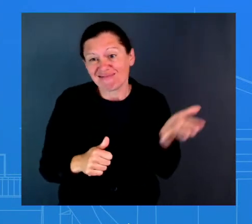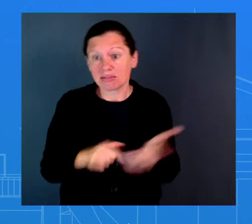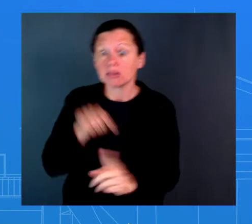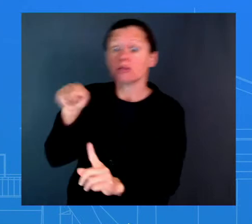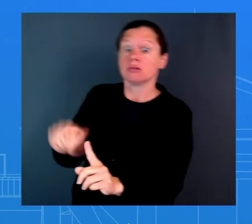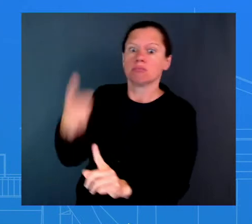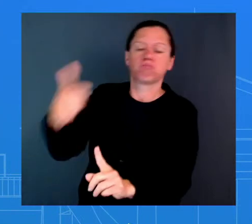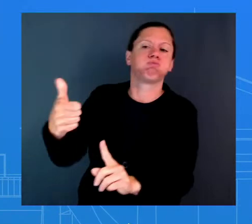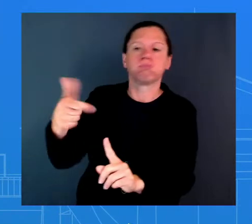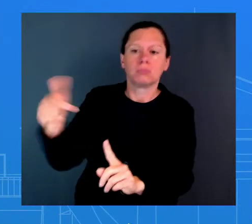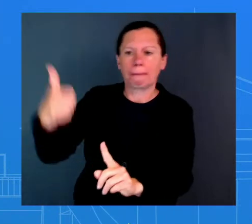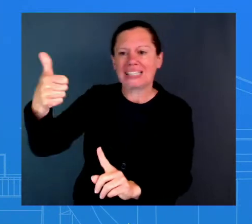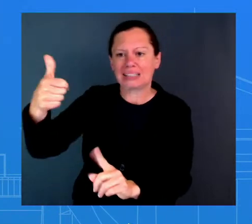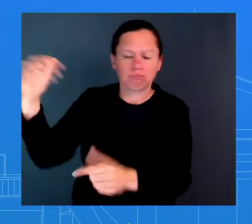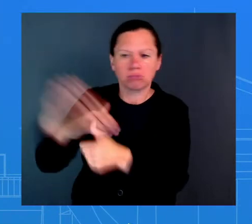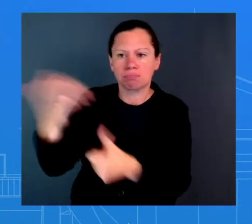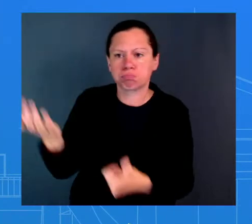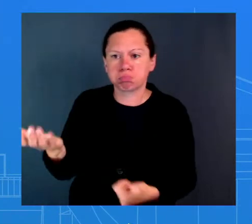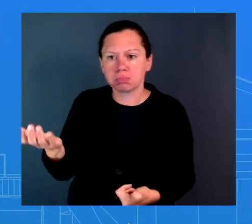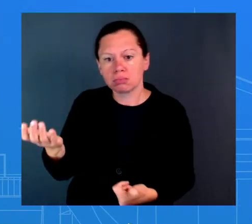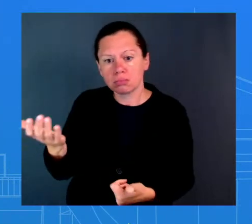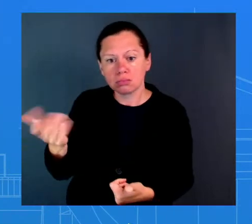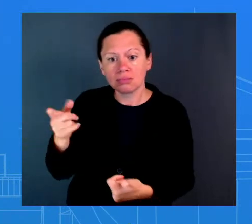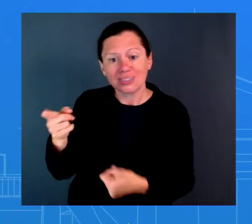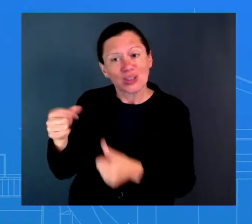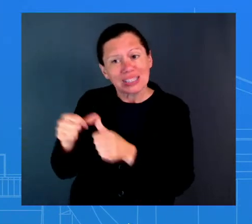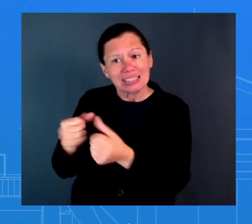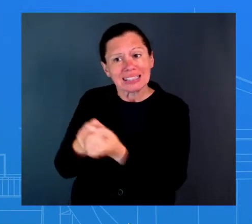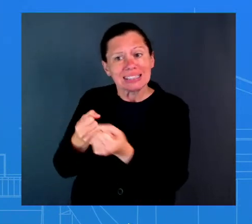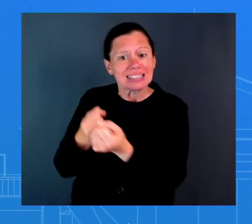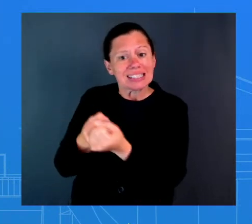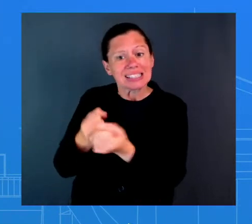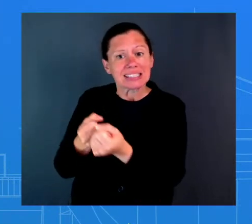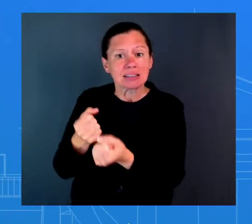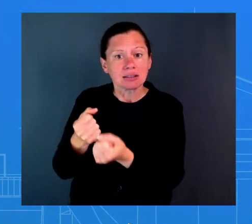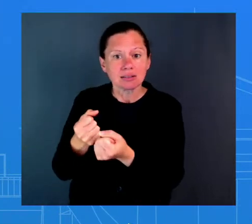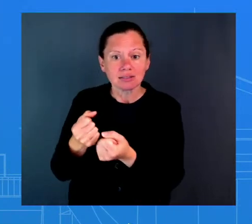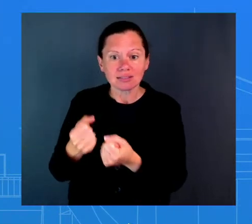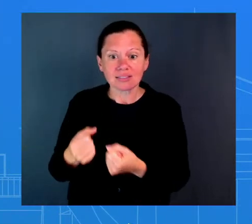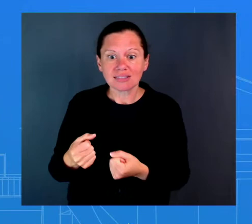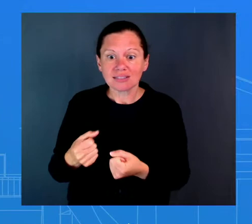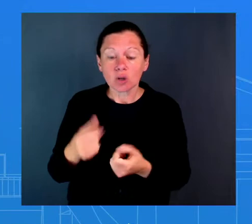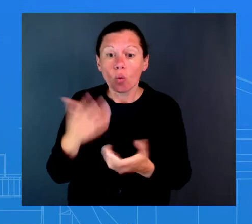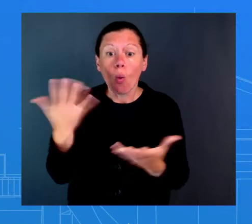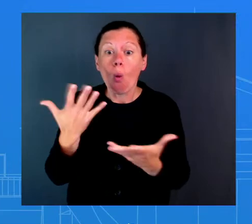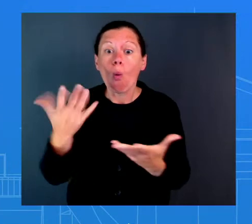continue to be helpful in any way possible as these negotiations continue. The Press: And could you just say a word